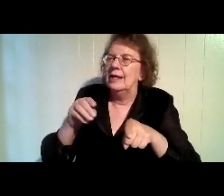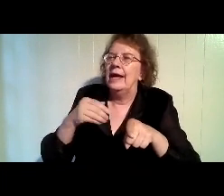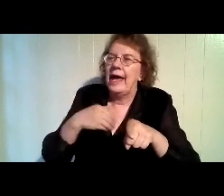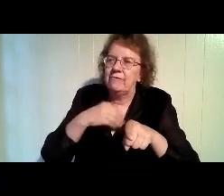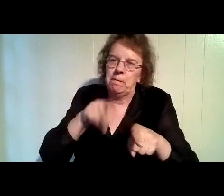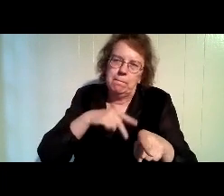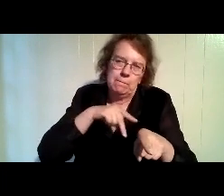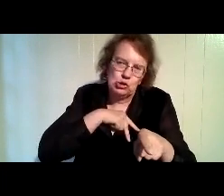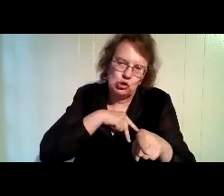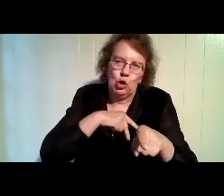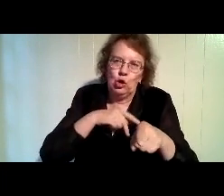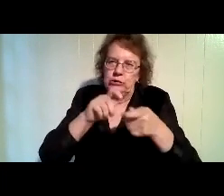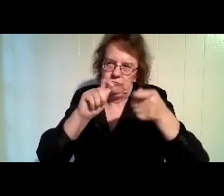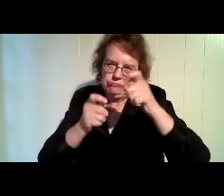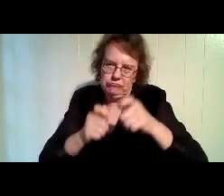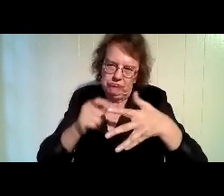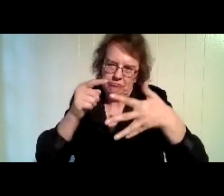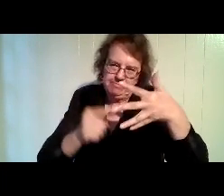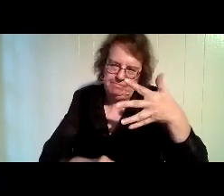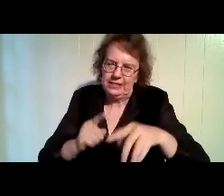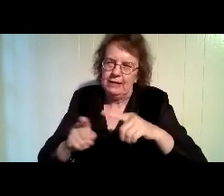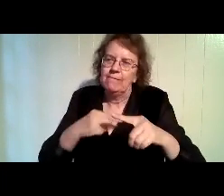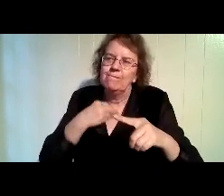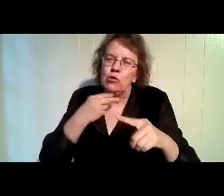personalized narrator voice area where you can choose a specific